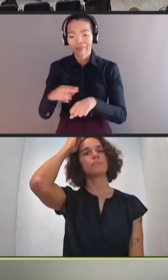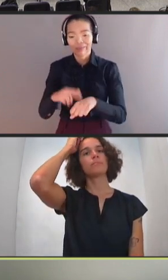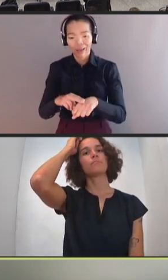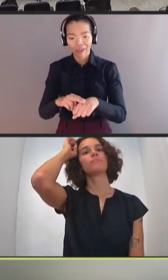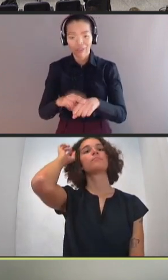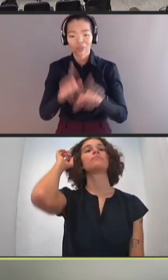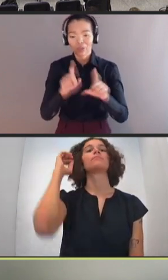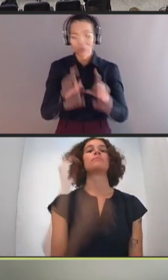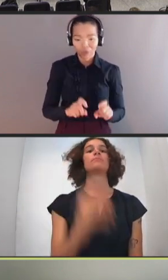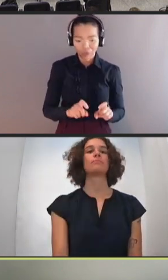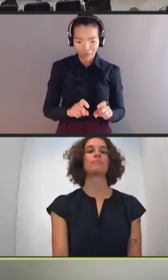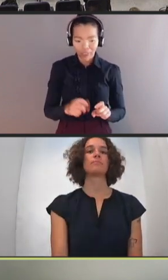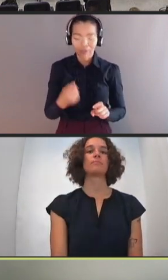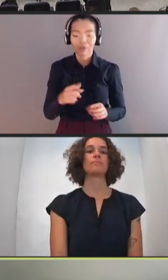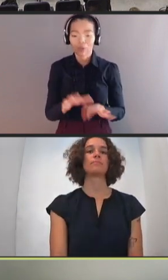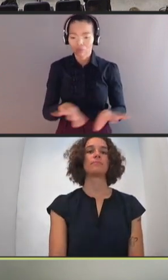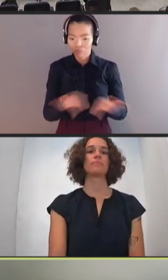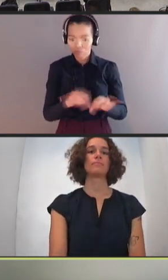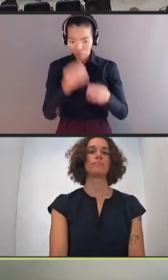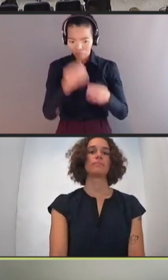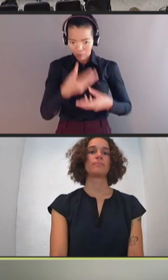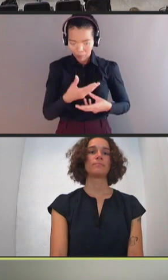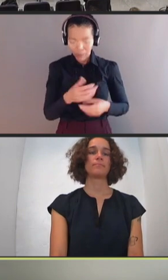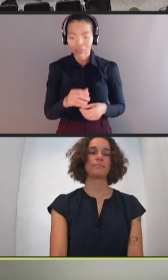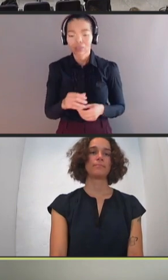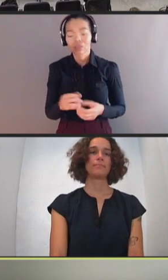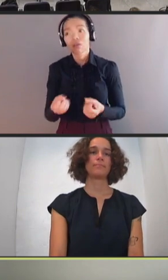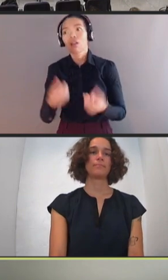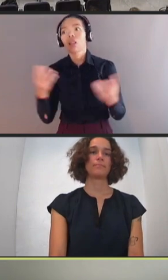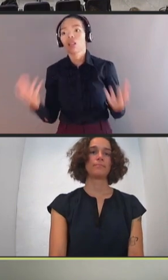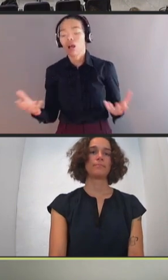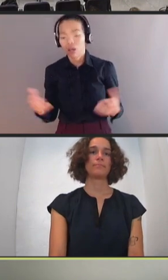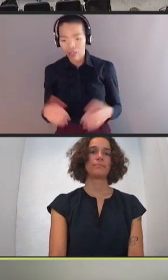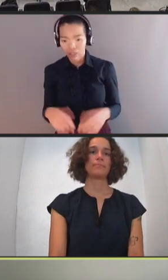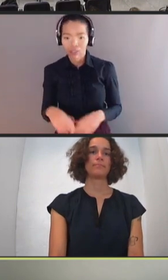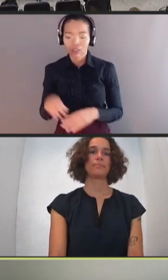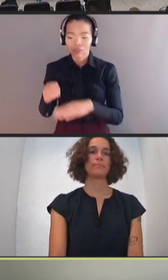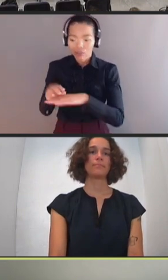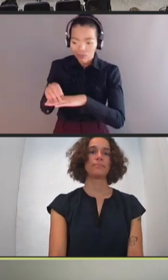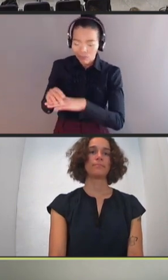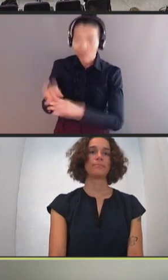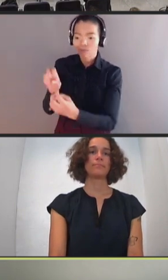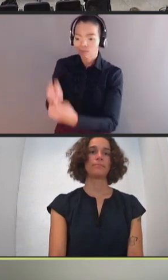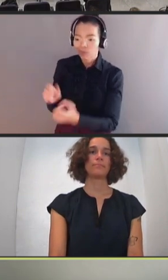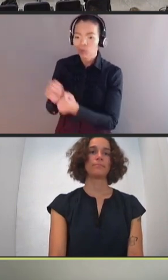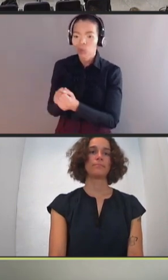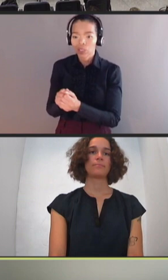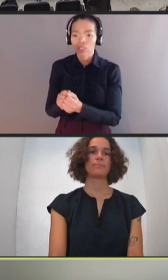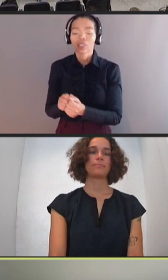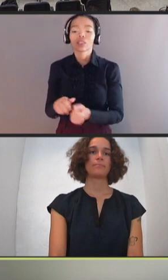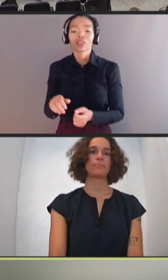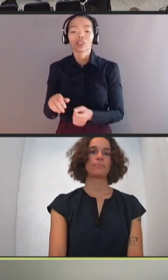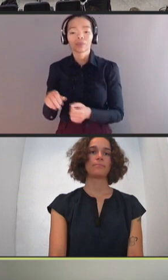a key resource. We did a ton of consultations with subject matter experts, some heavy social